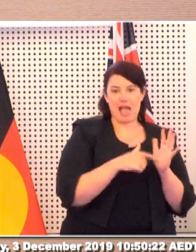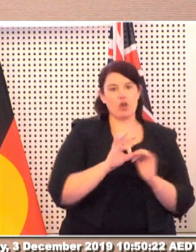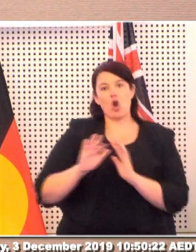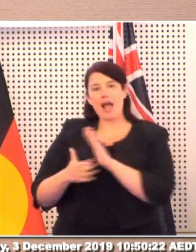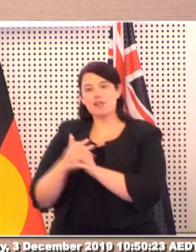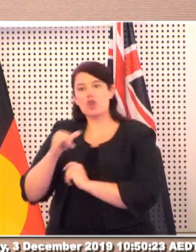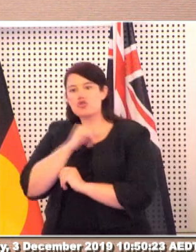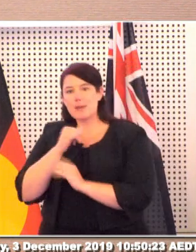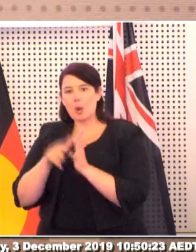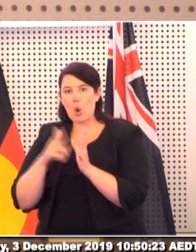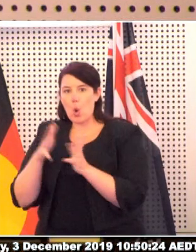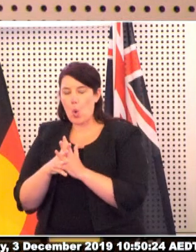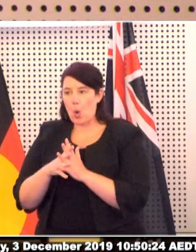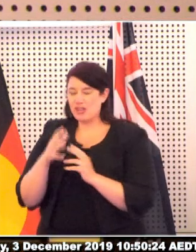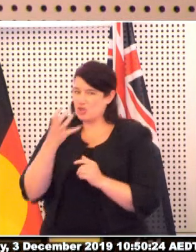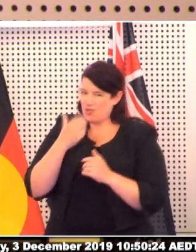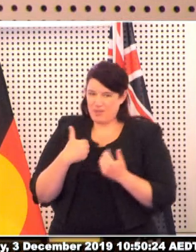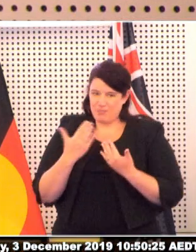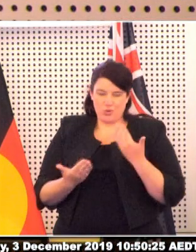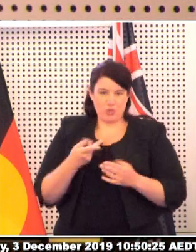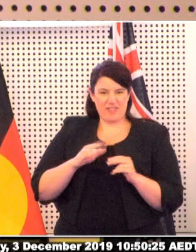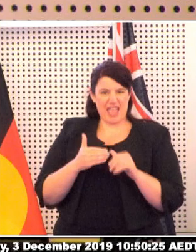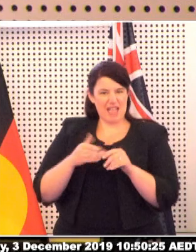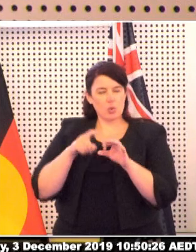I don’t know if that answered your question. Yes, I think so.